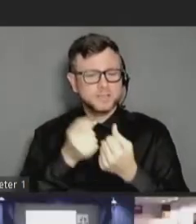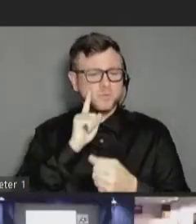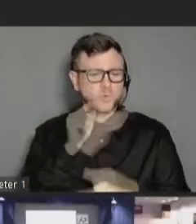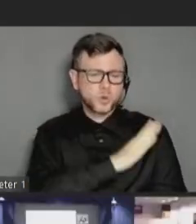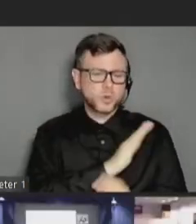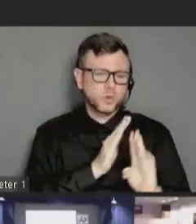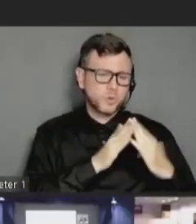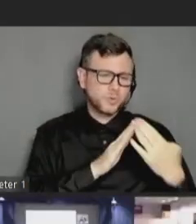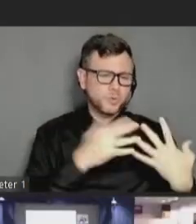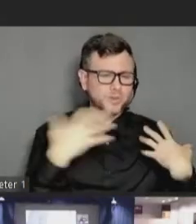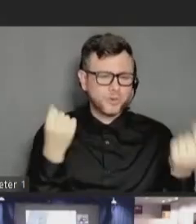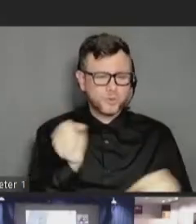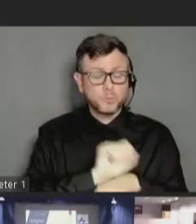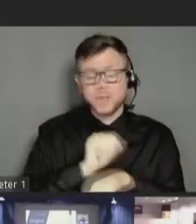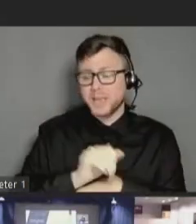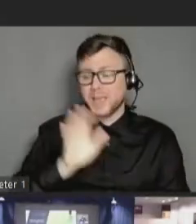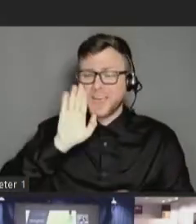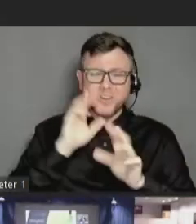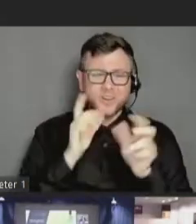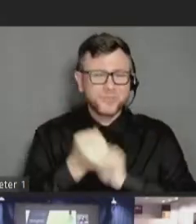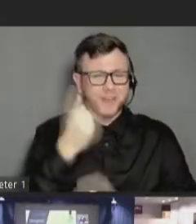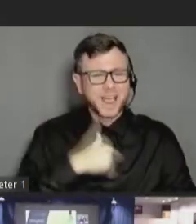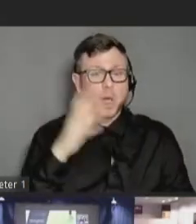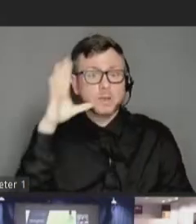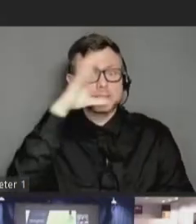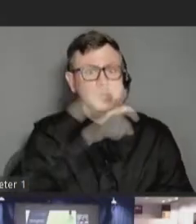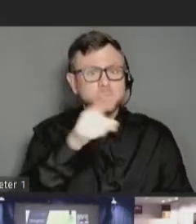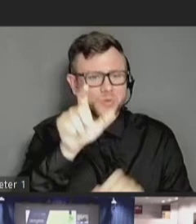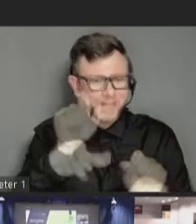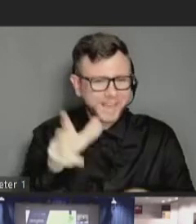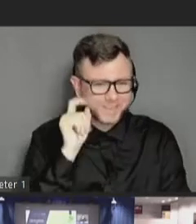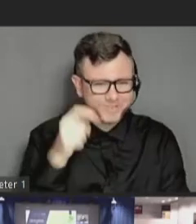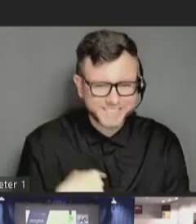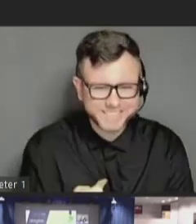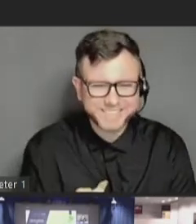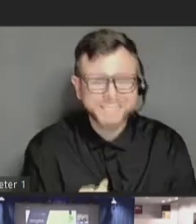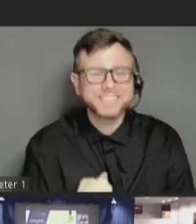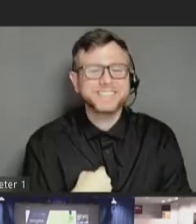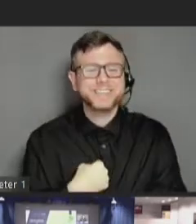everyone. I'll make the assumption that you can hear me. Please, let me know. Robert Hopkins: Loud and clear.